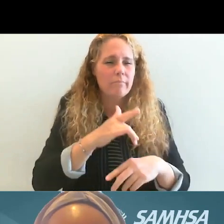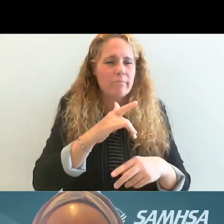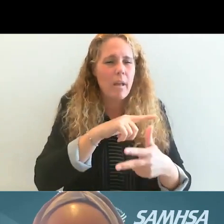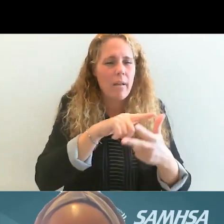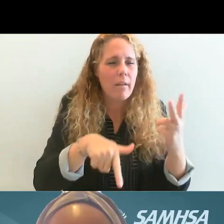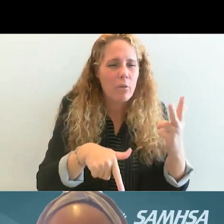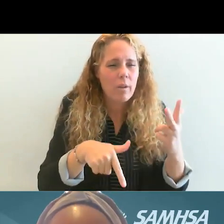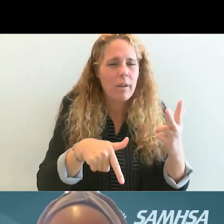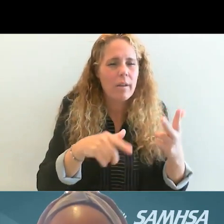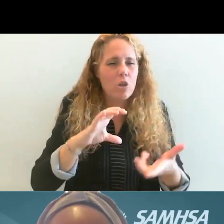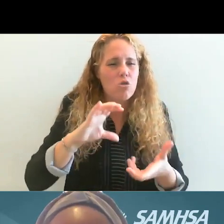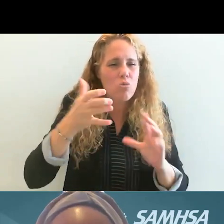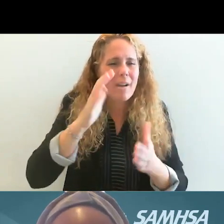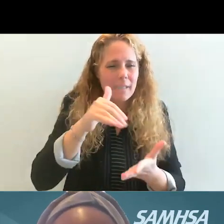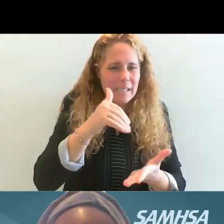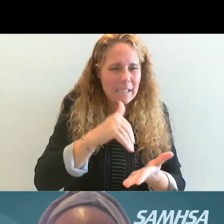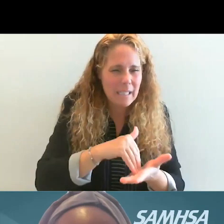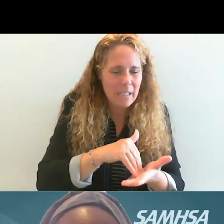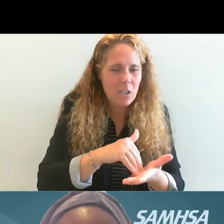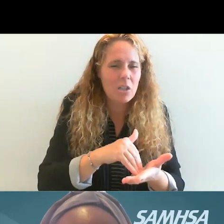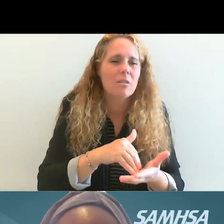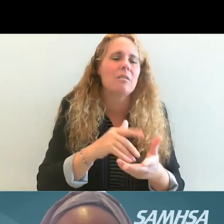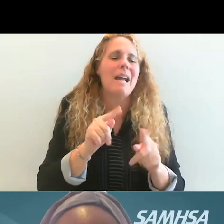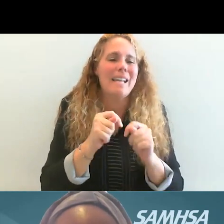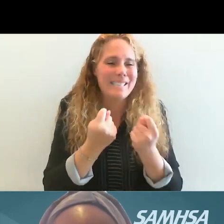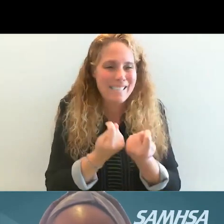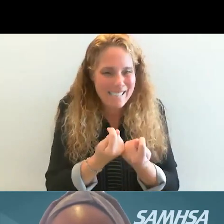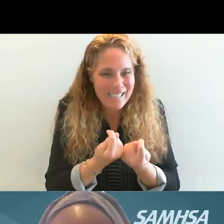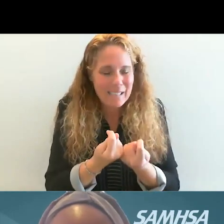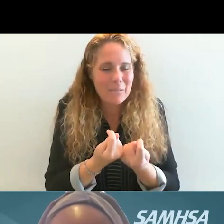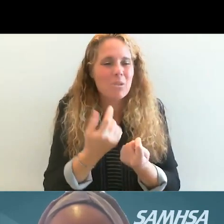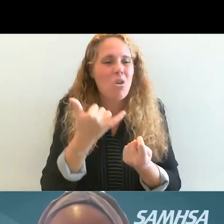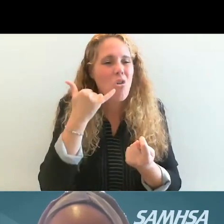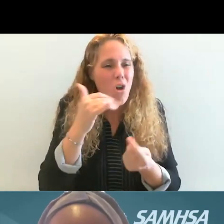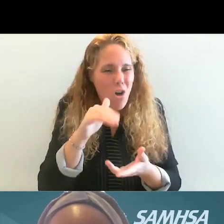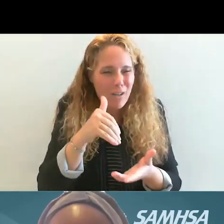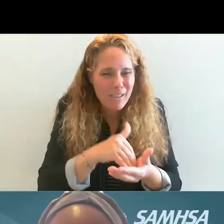TEAMS, ALSO CALL CENTERS. REALLY, ALL OF THE THREE PILLARS.